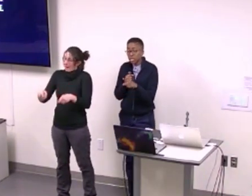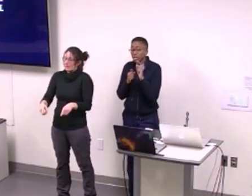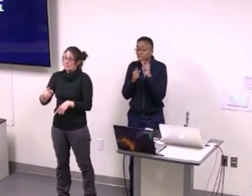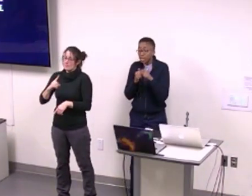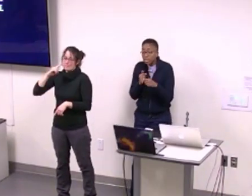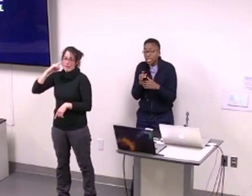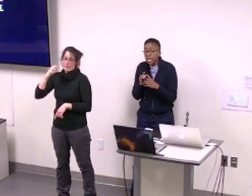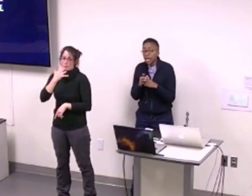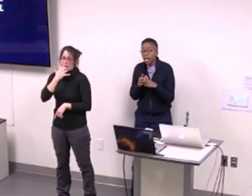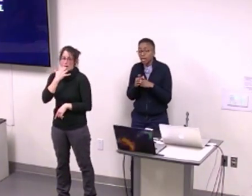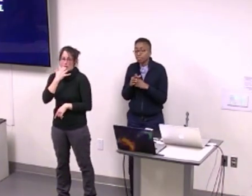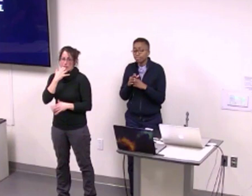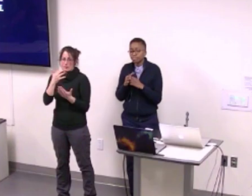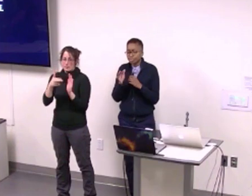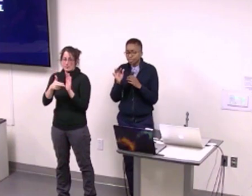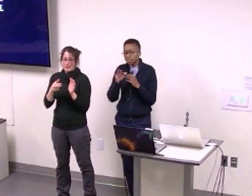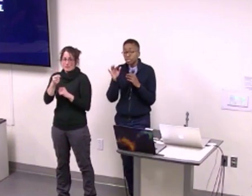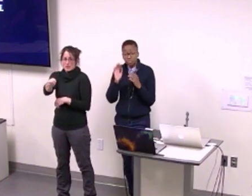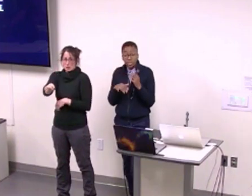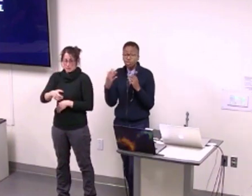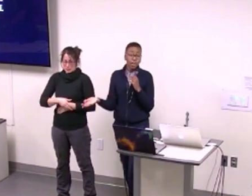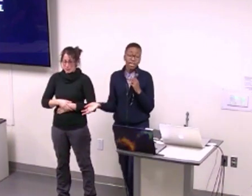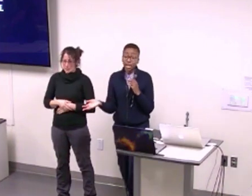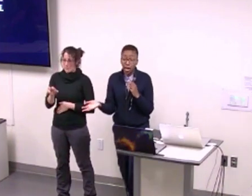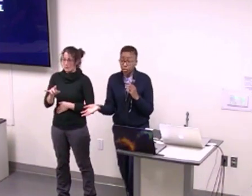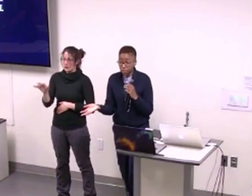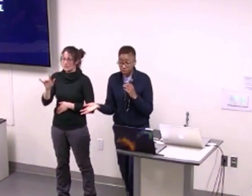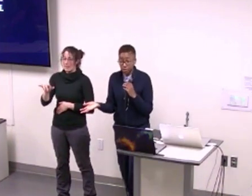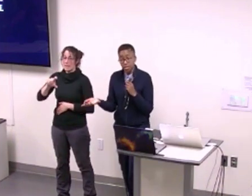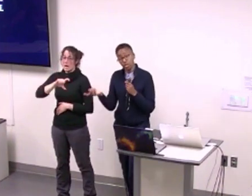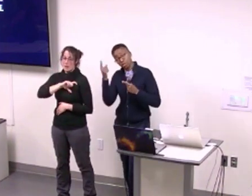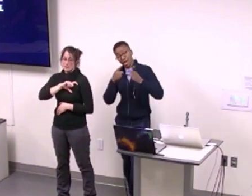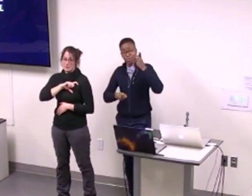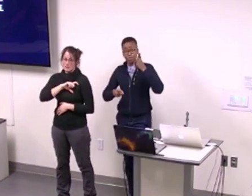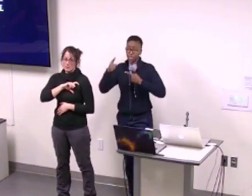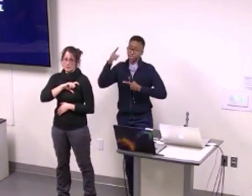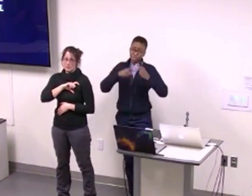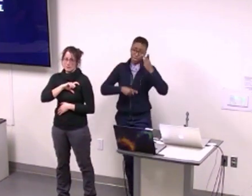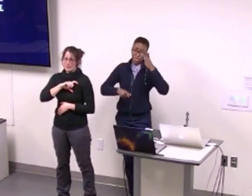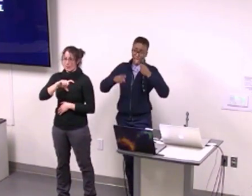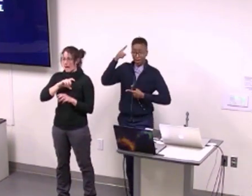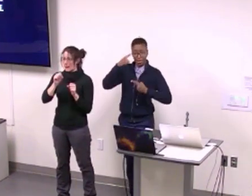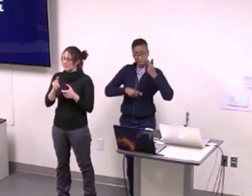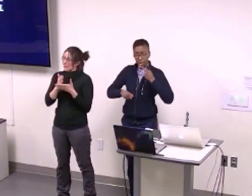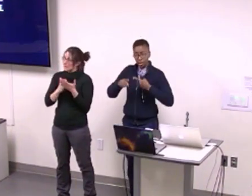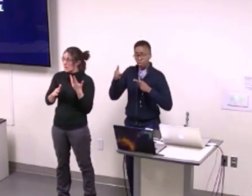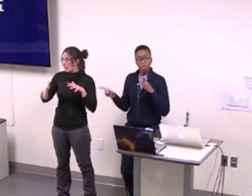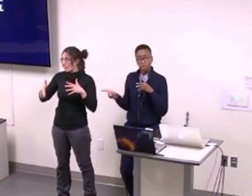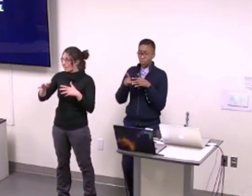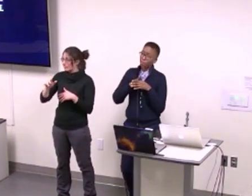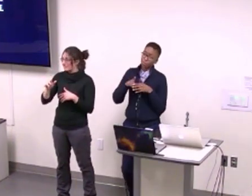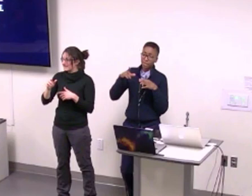Is a finger-spelling cops, generally. So cops who can do some sign will show up and go, like here I am.